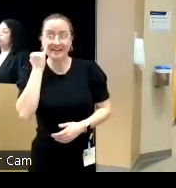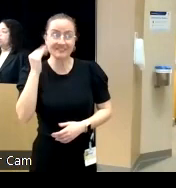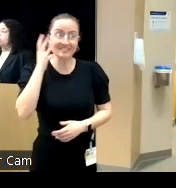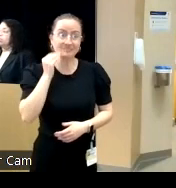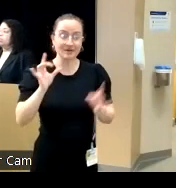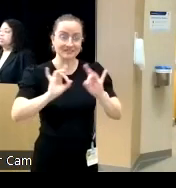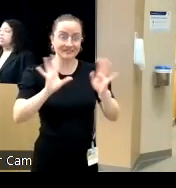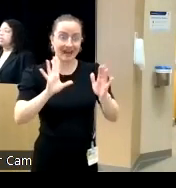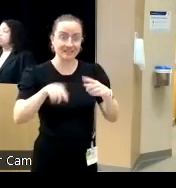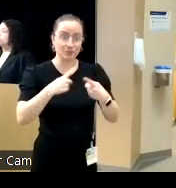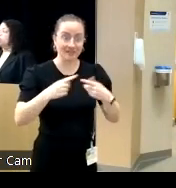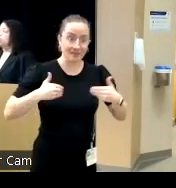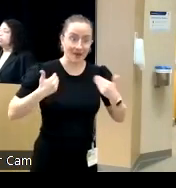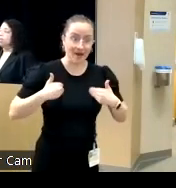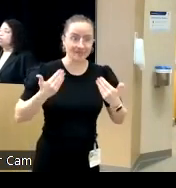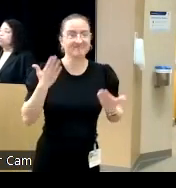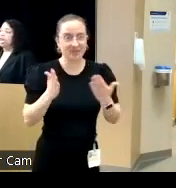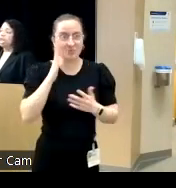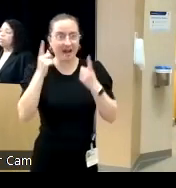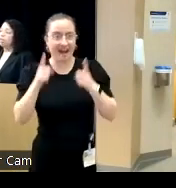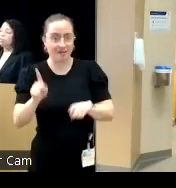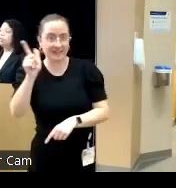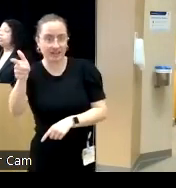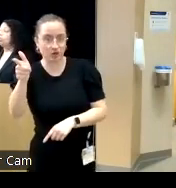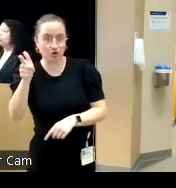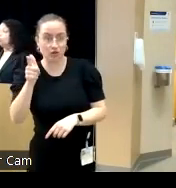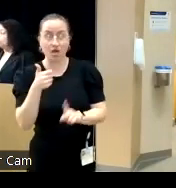women and adults and this is not necessarily due to their own behavior it may be their own